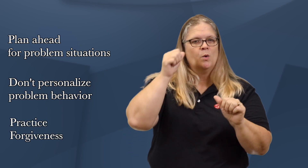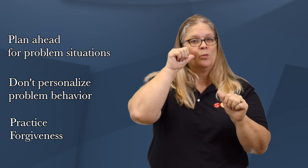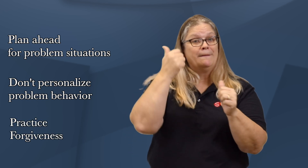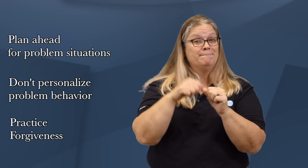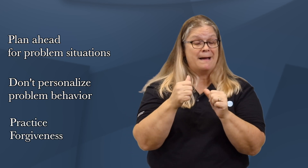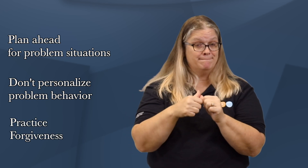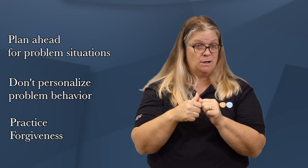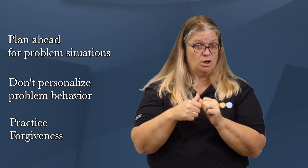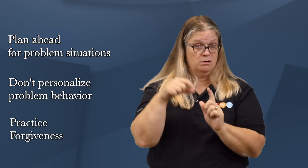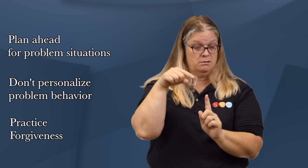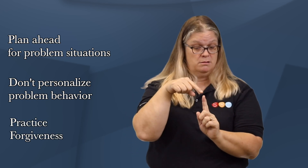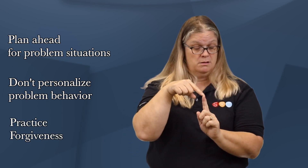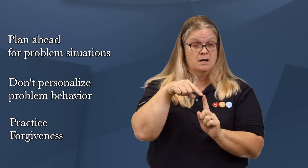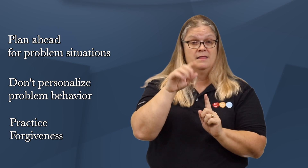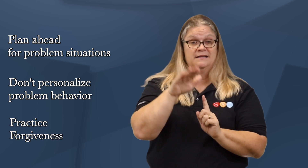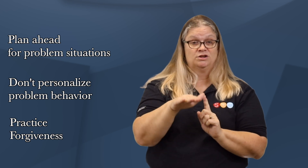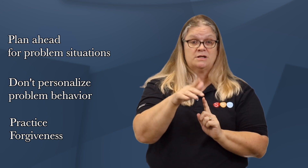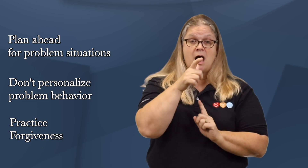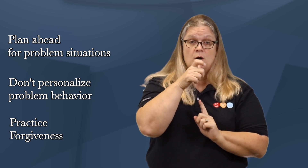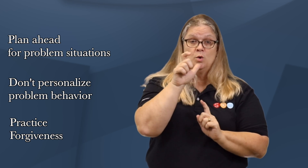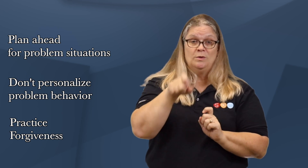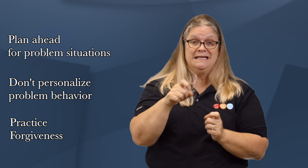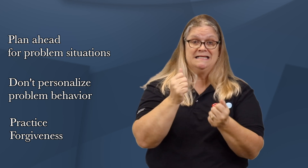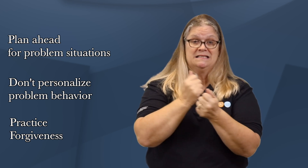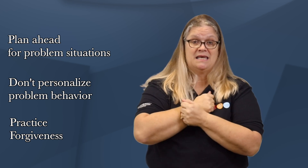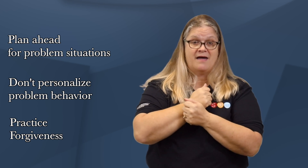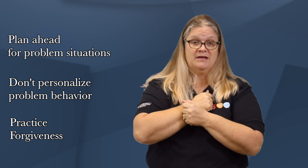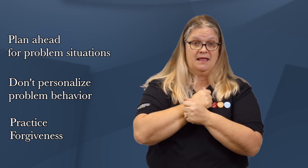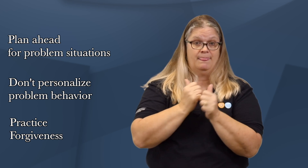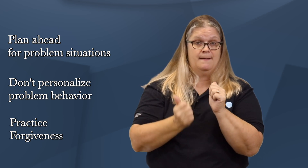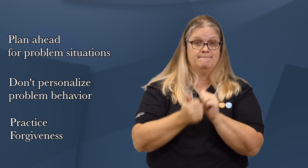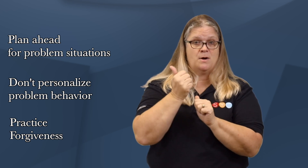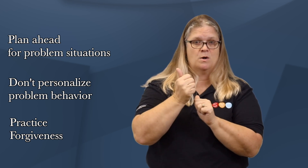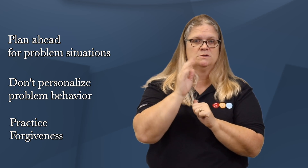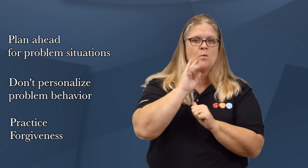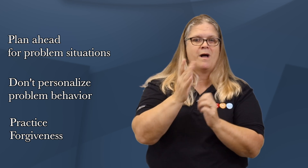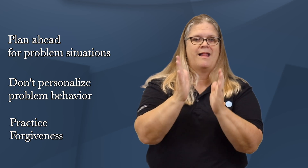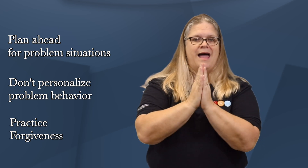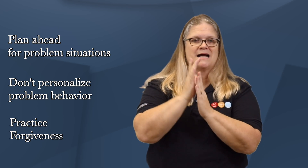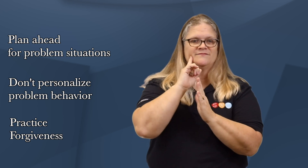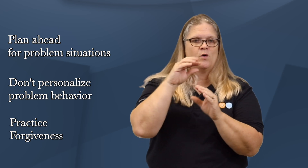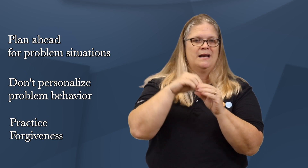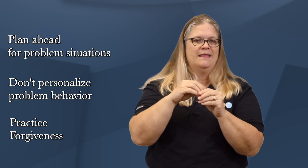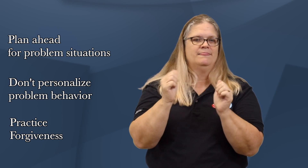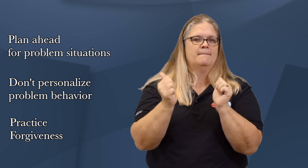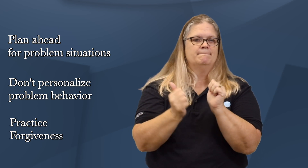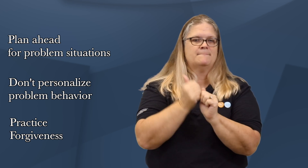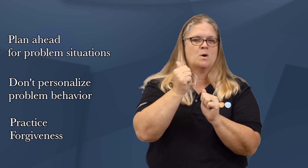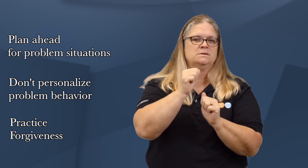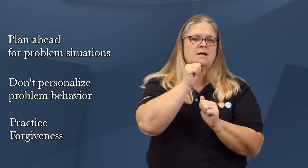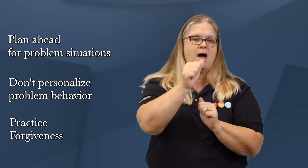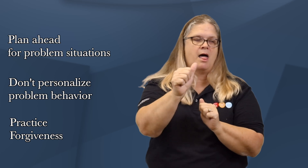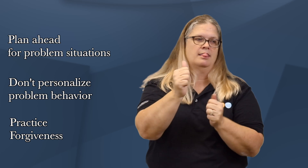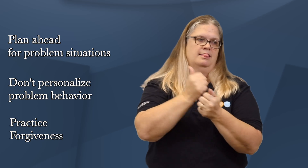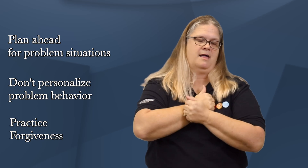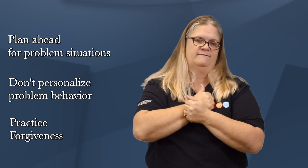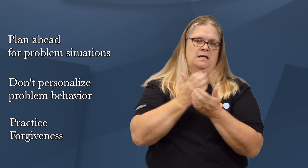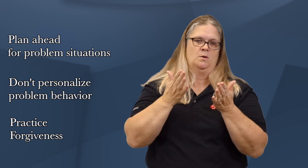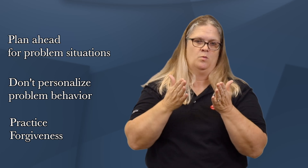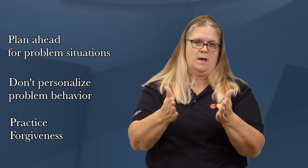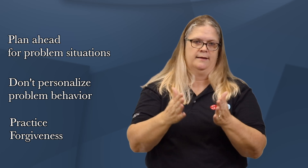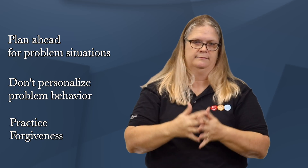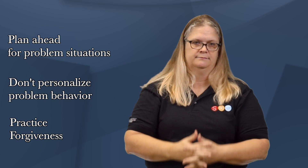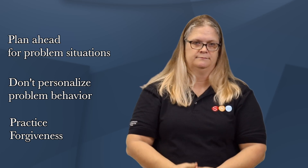Remember, the child who needs the most loving will ask for it in the most unloving way.